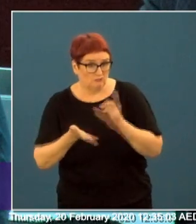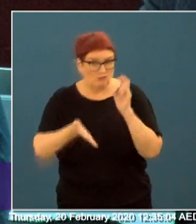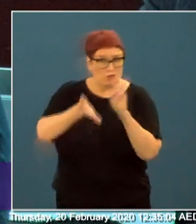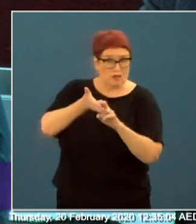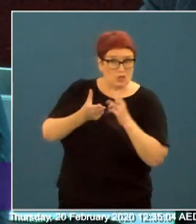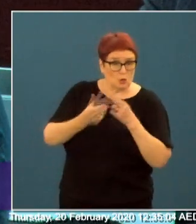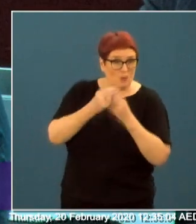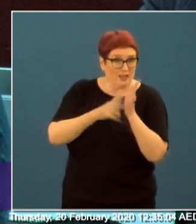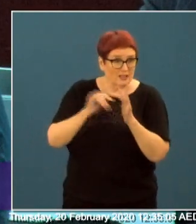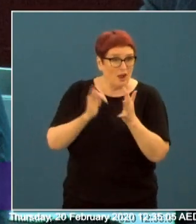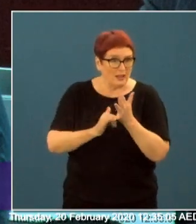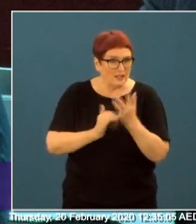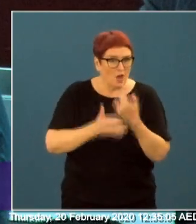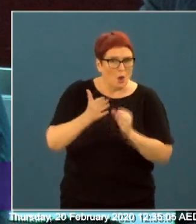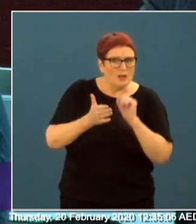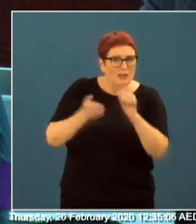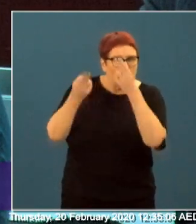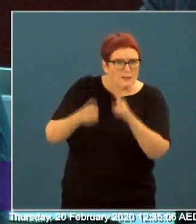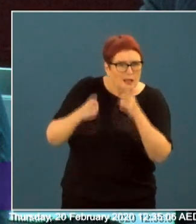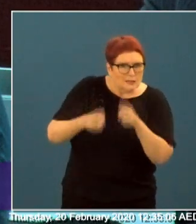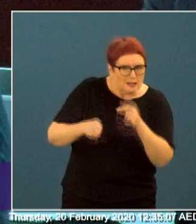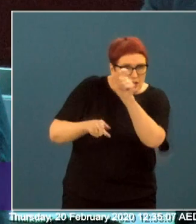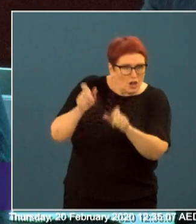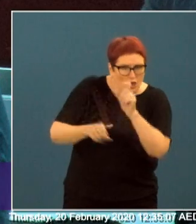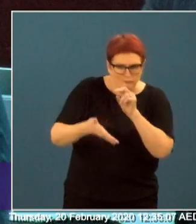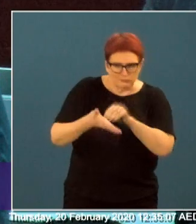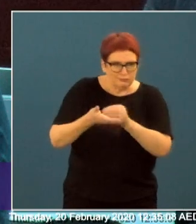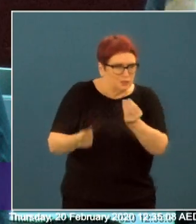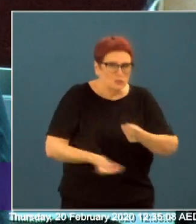and looked at what was available on a state-by-state and territory basis,